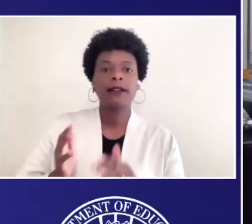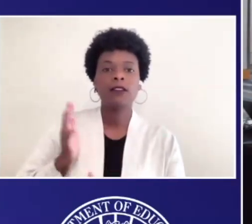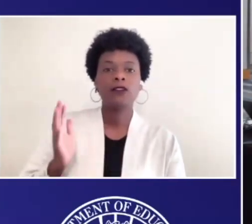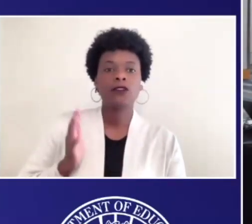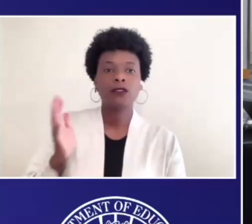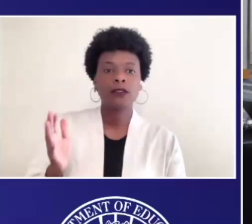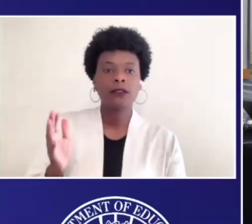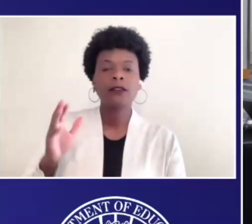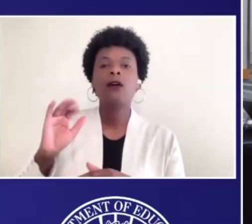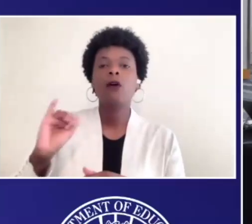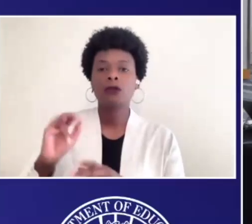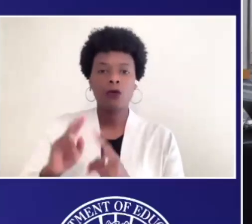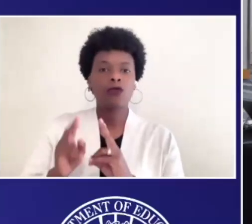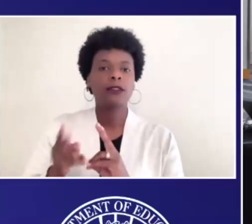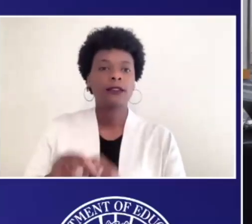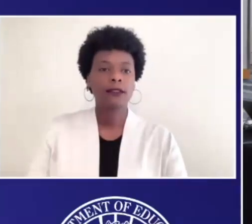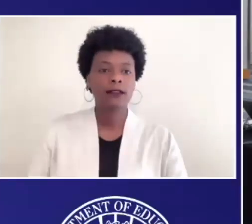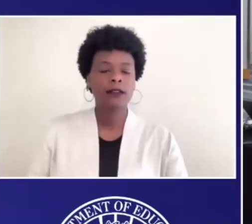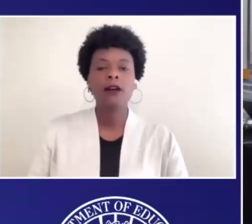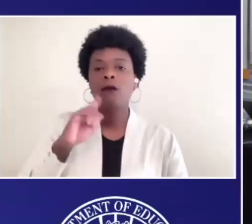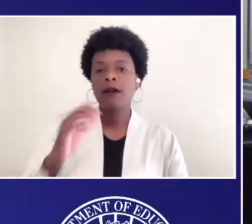And their alternates. Oh, for 15 minutes.